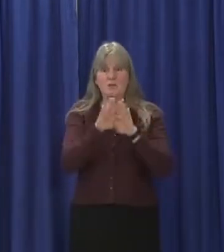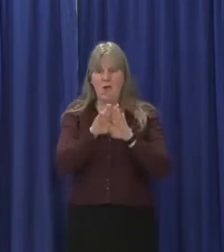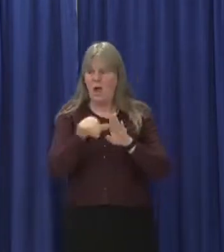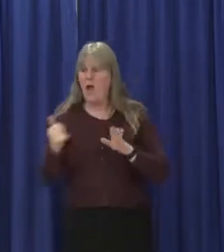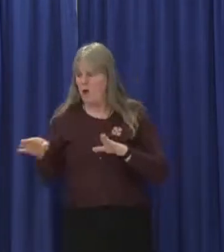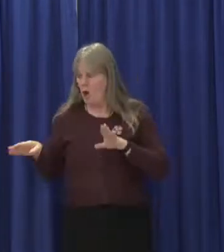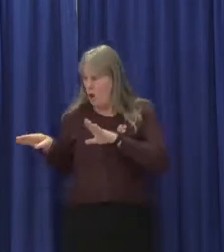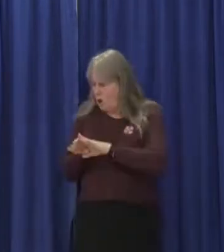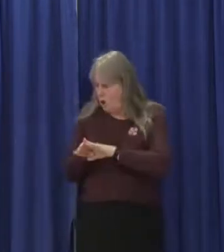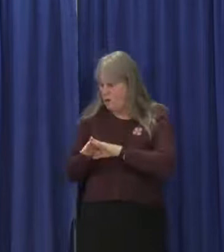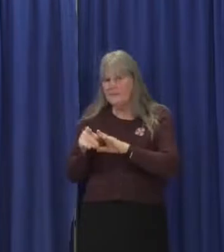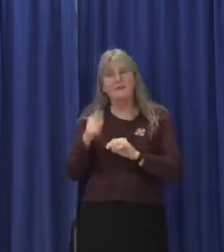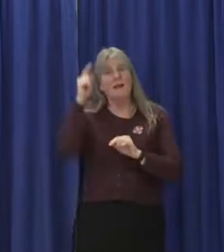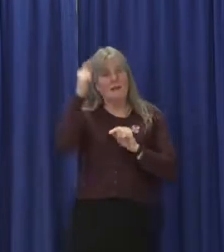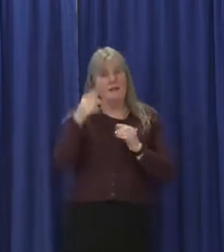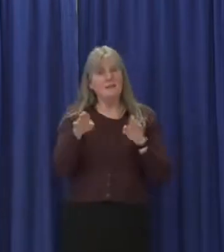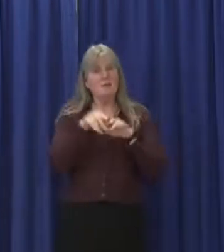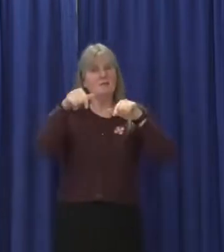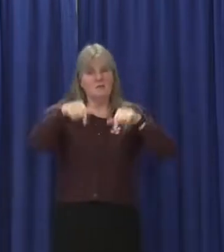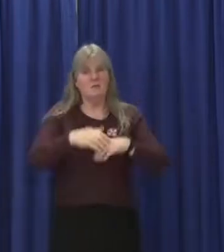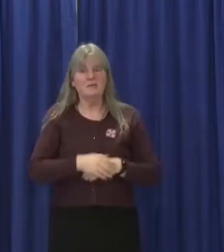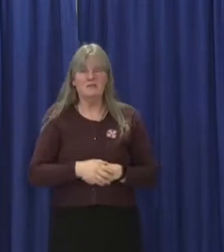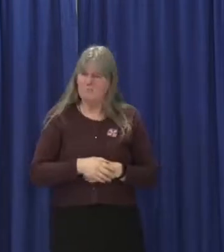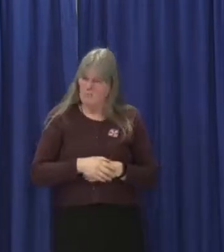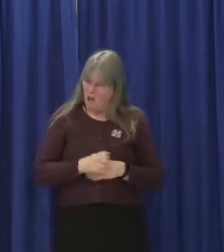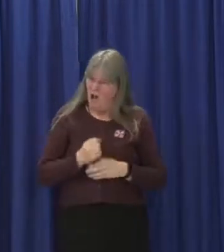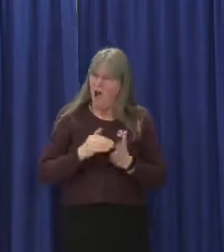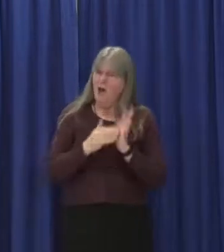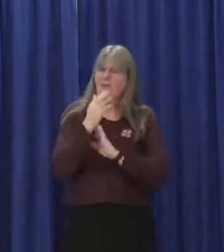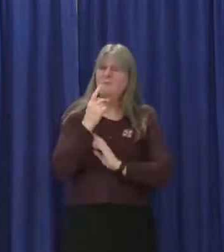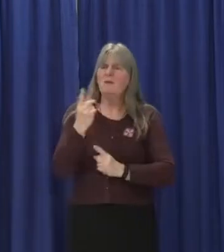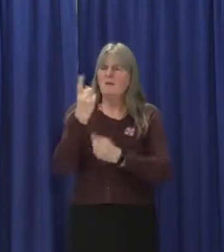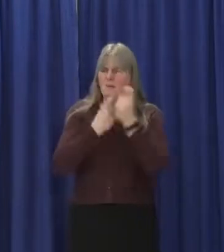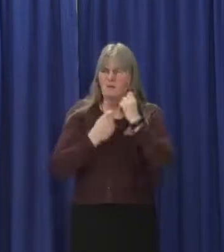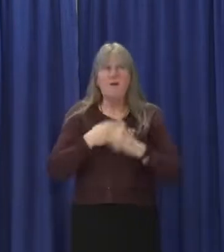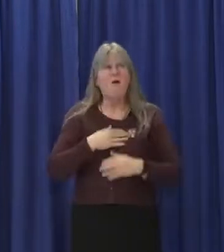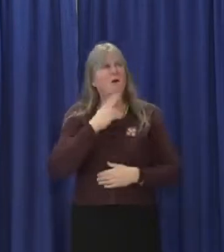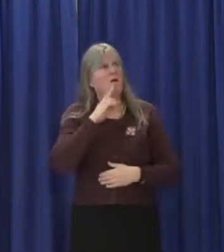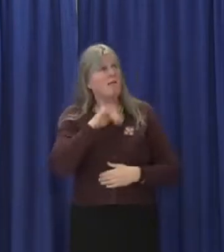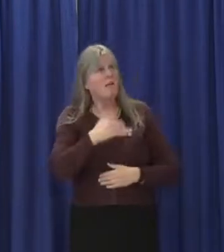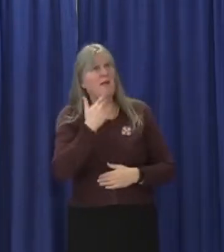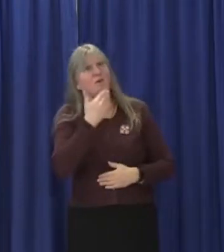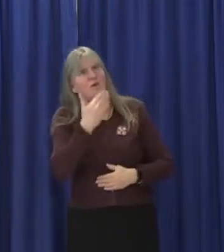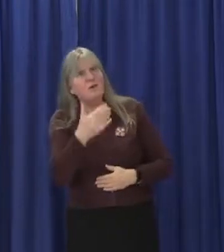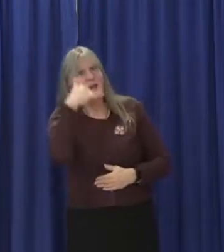and I hear that all the time when I talk with Yukoners. How absolutely lucky we are to live in the best place in